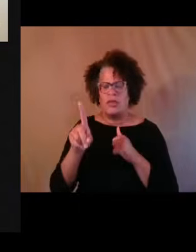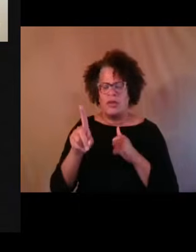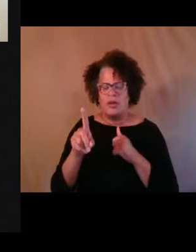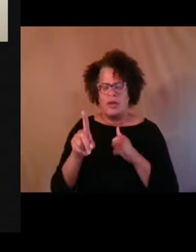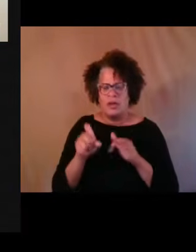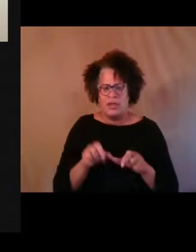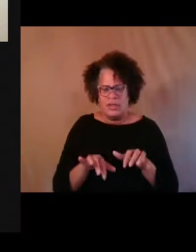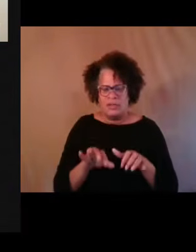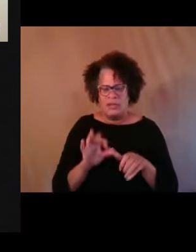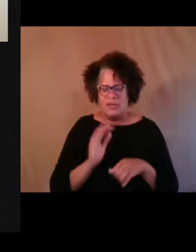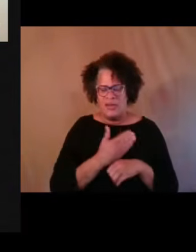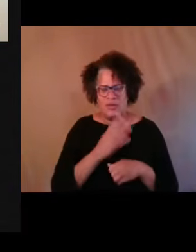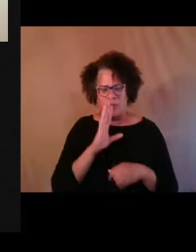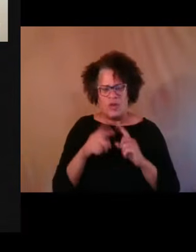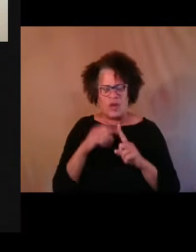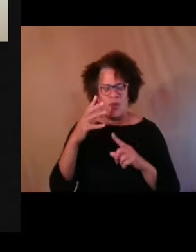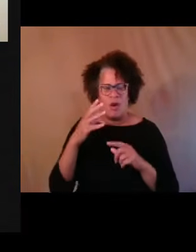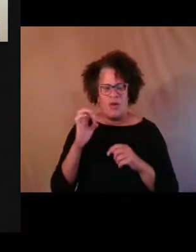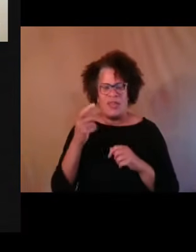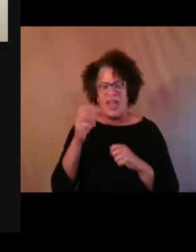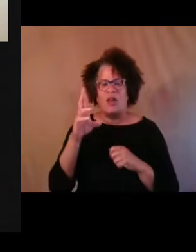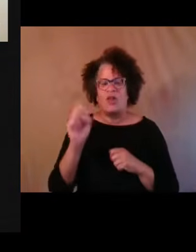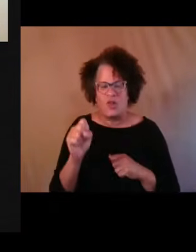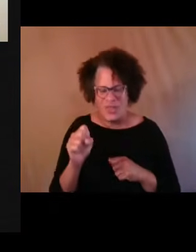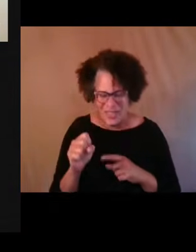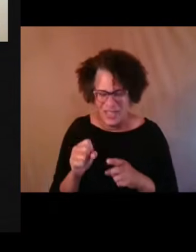talked about the elders. She knows about the elders.